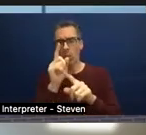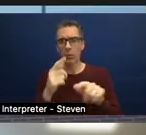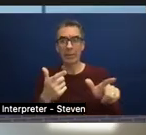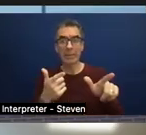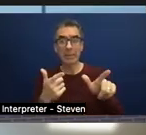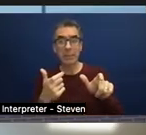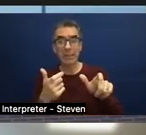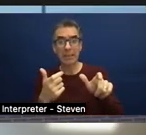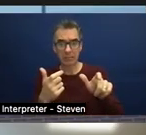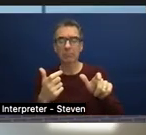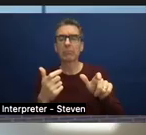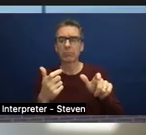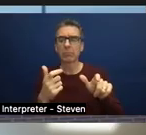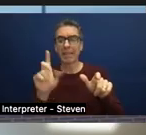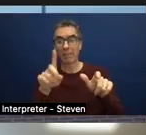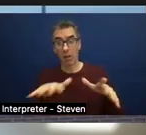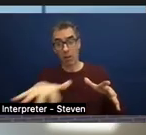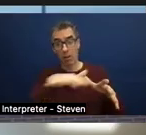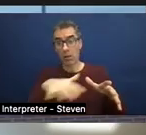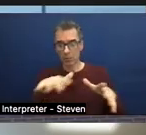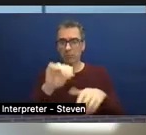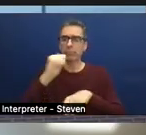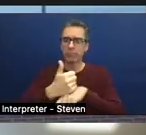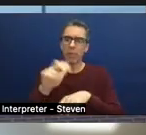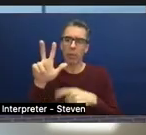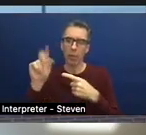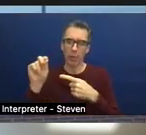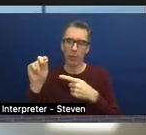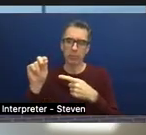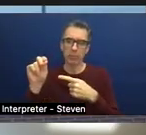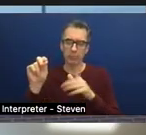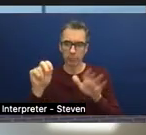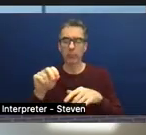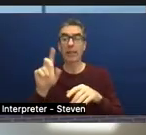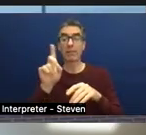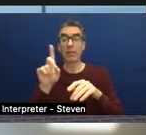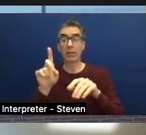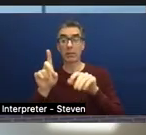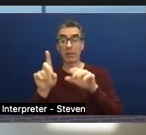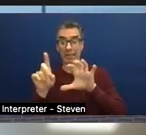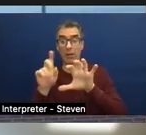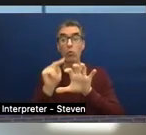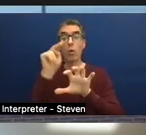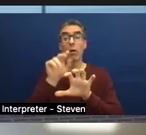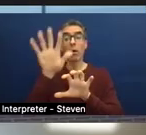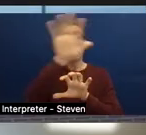to 30 miles an hour in Denver. North of Denver, it changes based on section